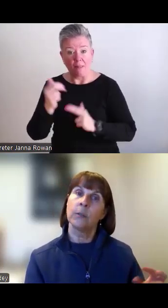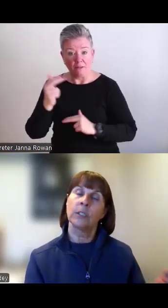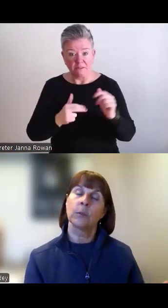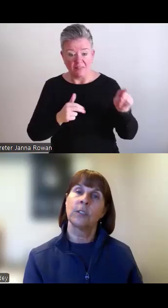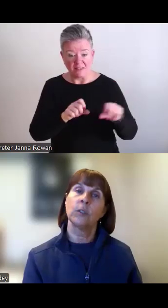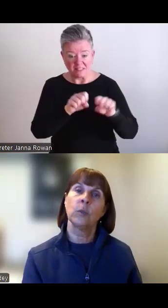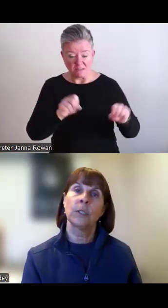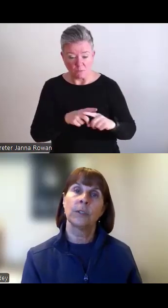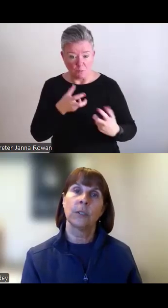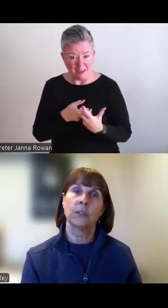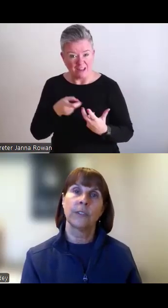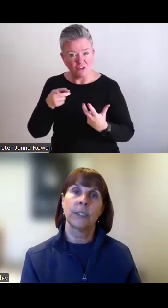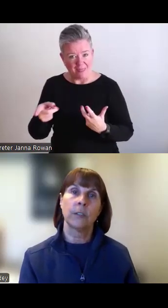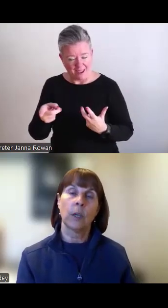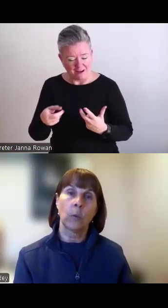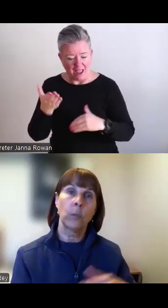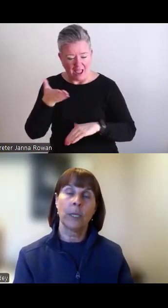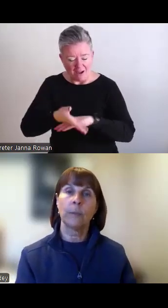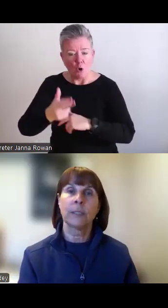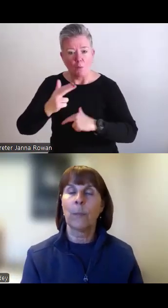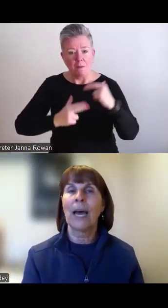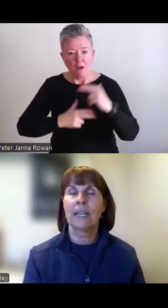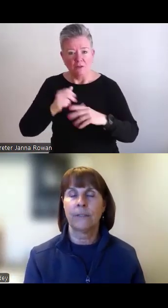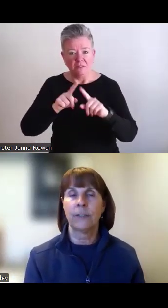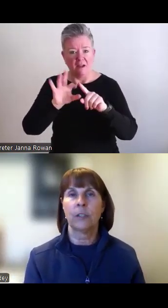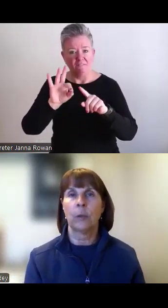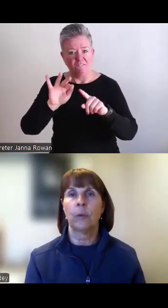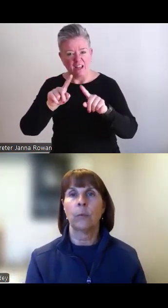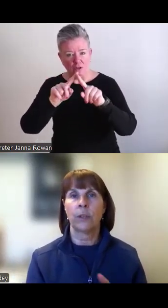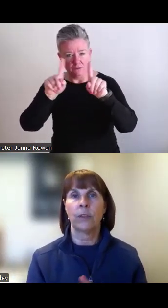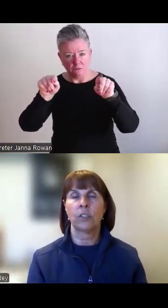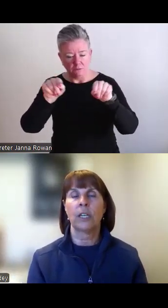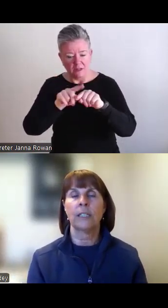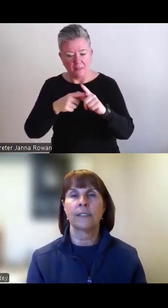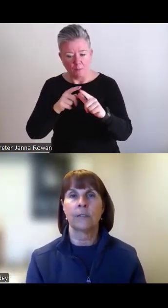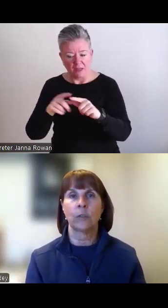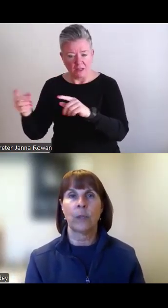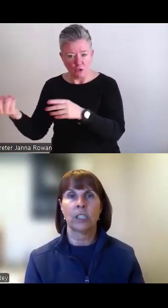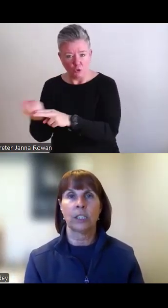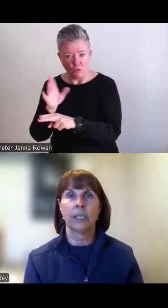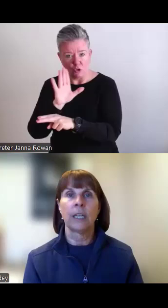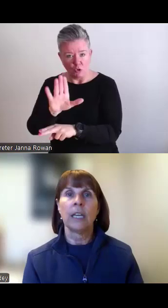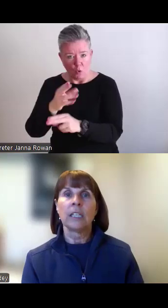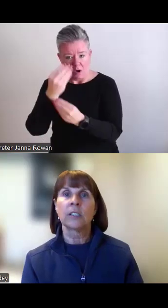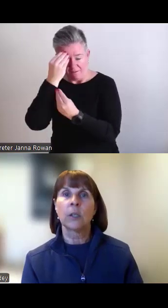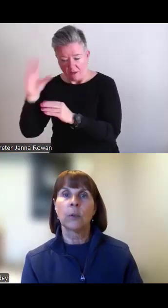then once we do build those fields, we'll be able to backfill them with your child's information.